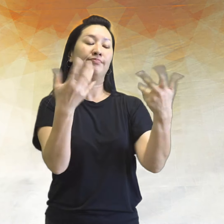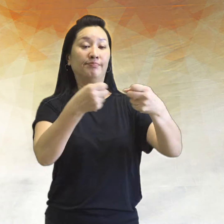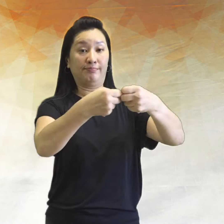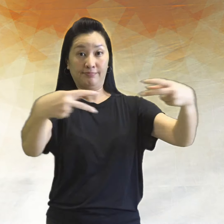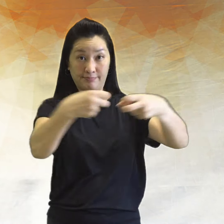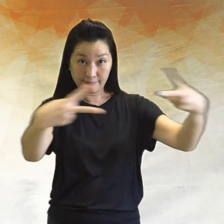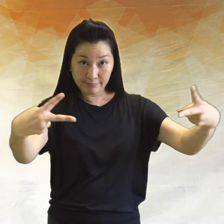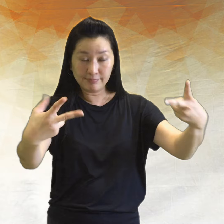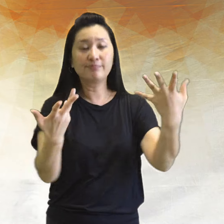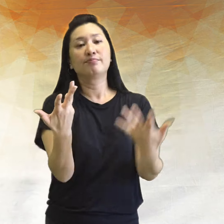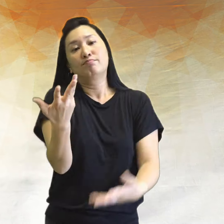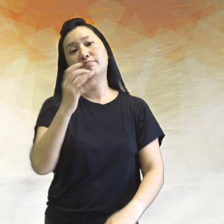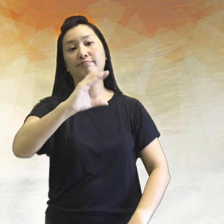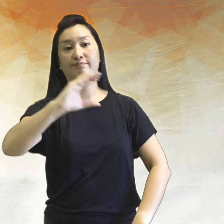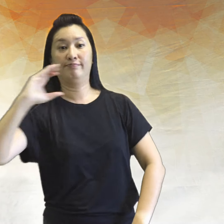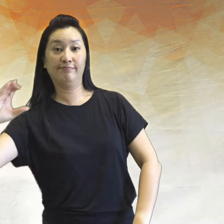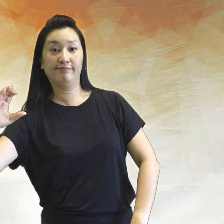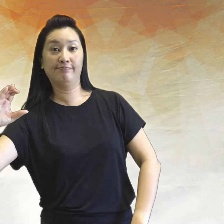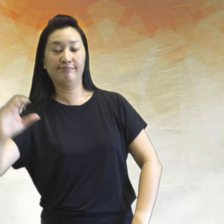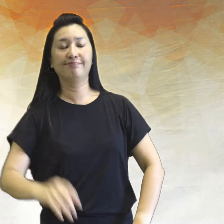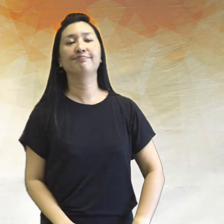subtitling, and/or close-captioning.